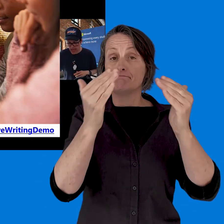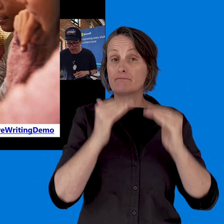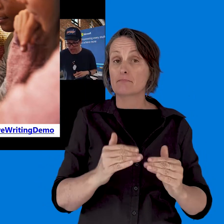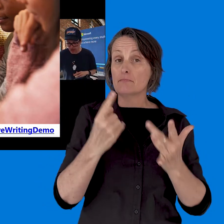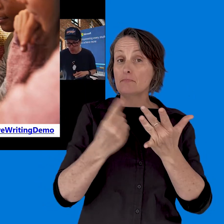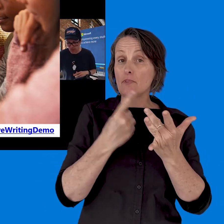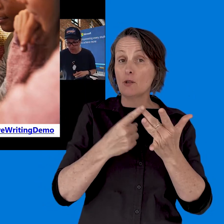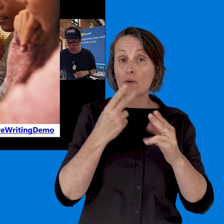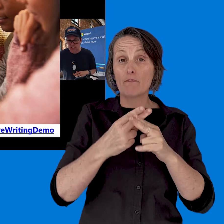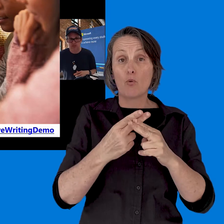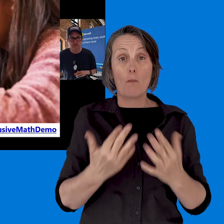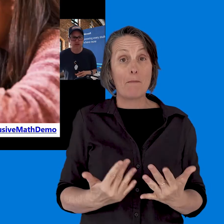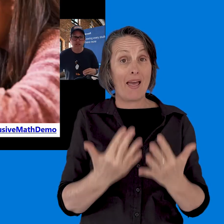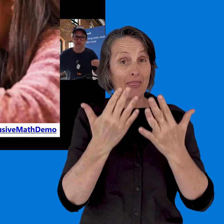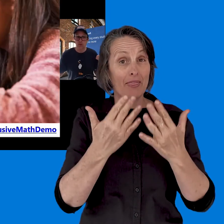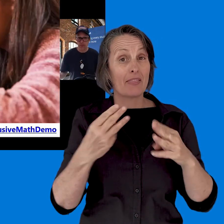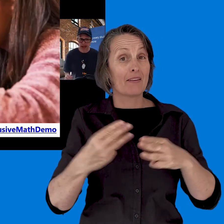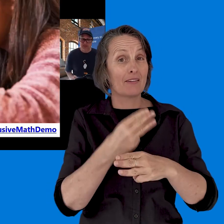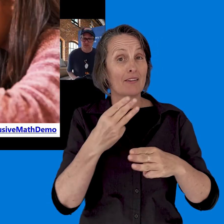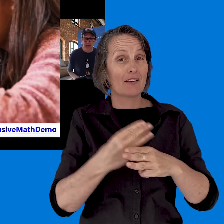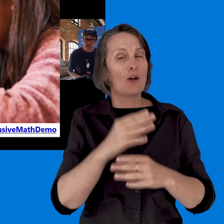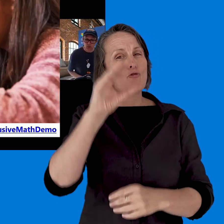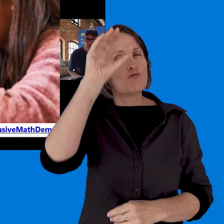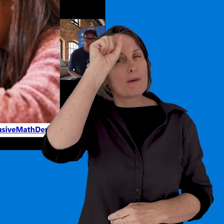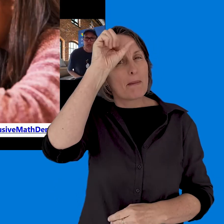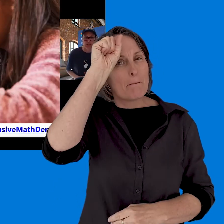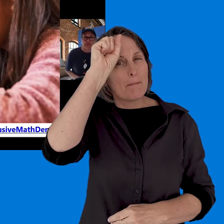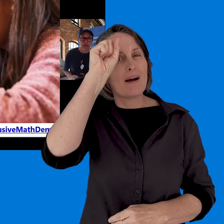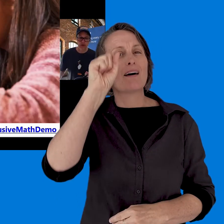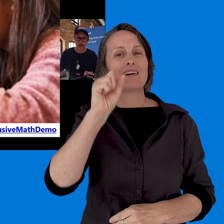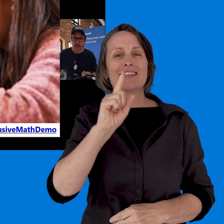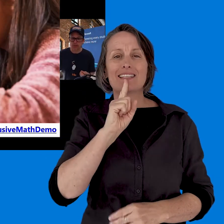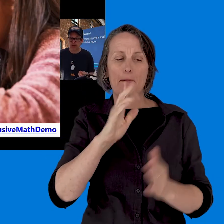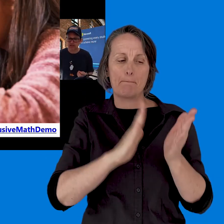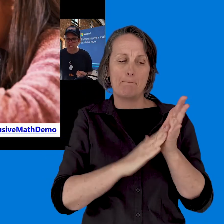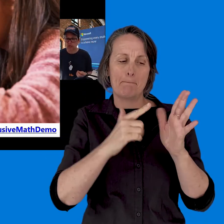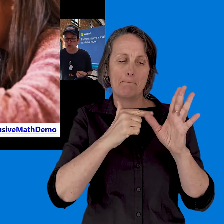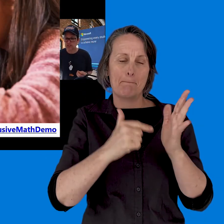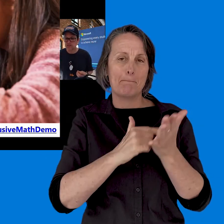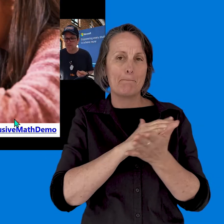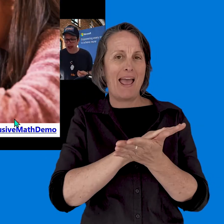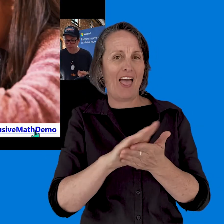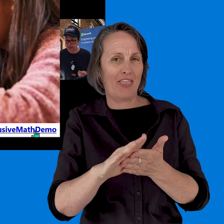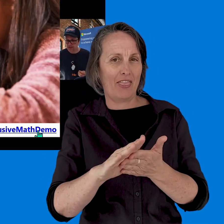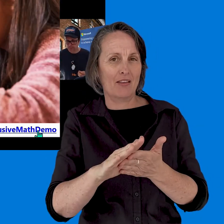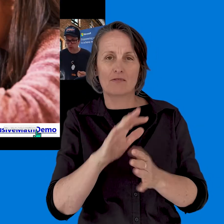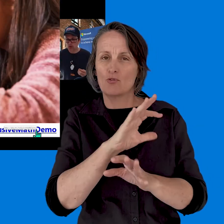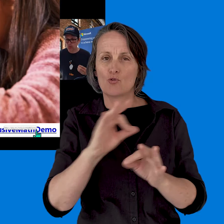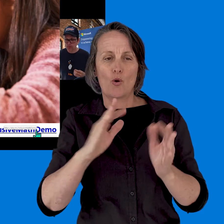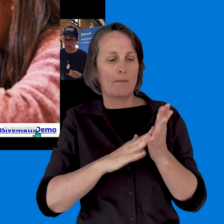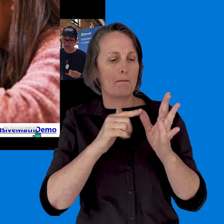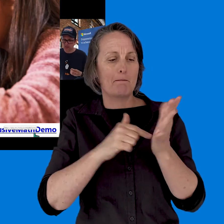We have another one specifically for math as well. Please remember it's inclusive math demo, not maths.